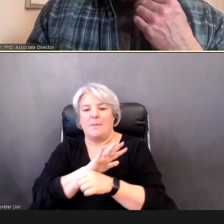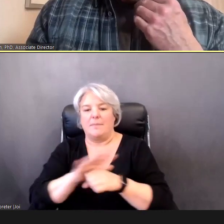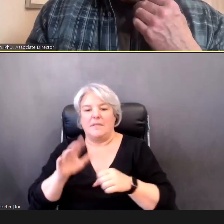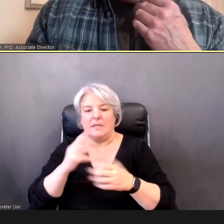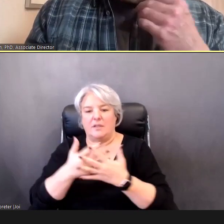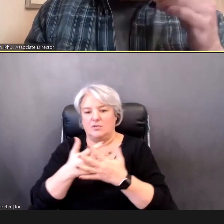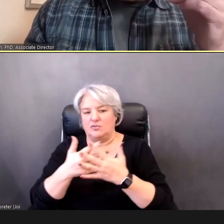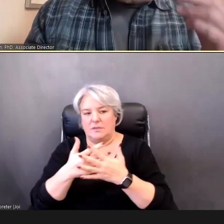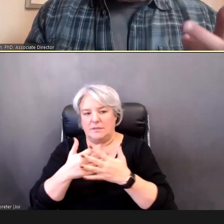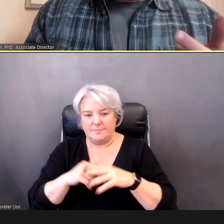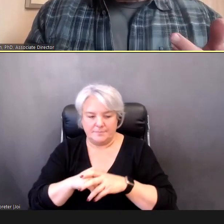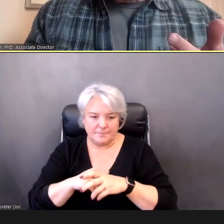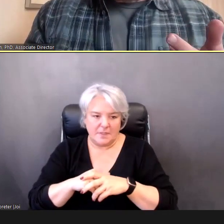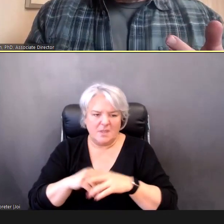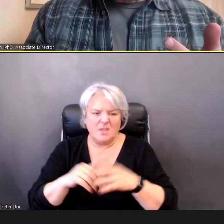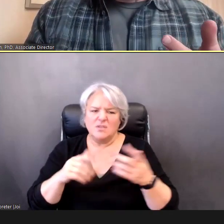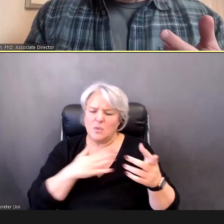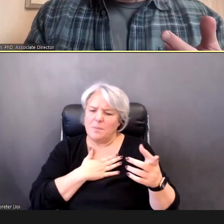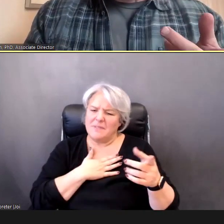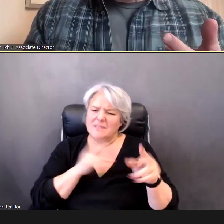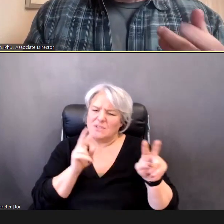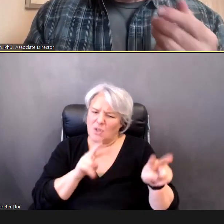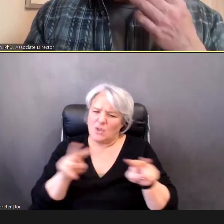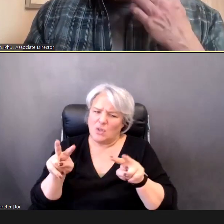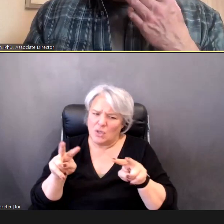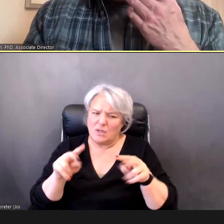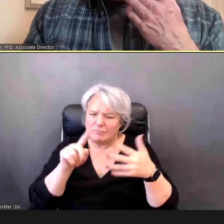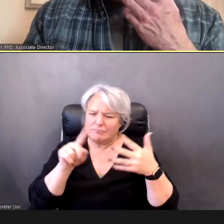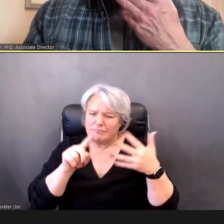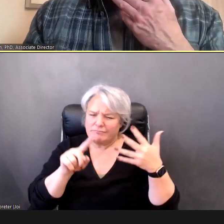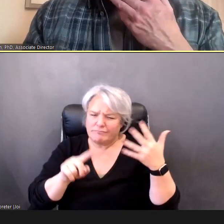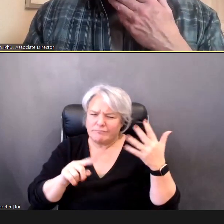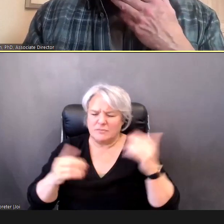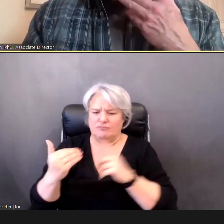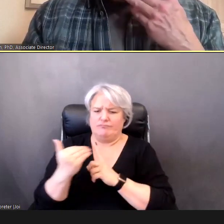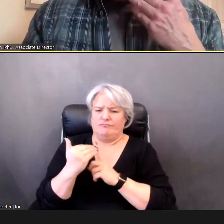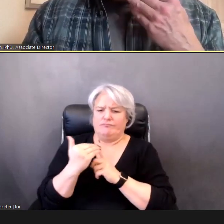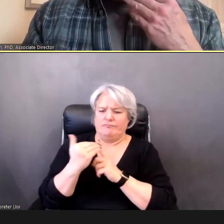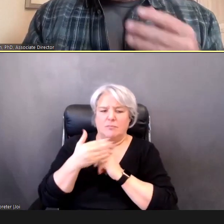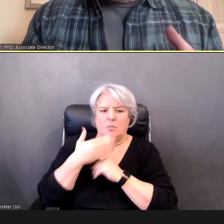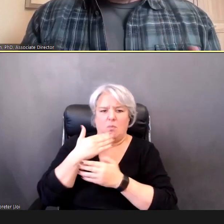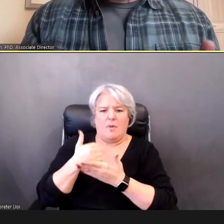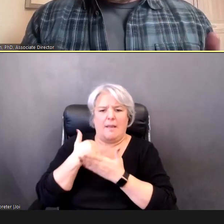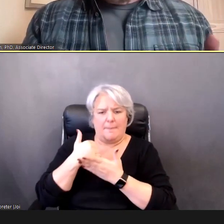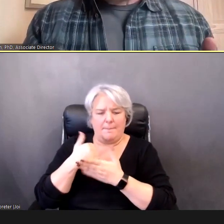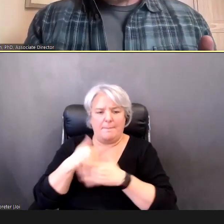so take a look at these as a good